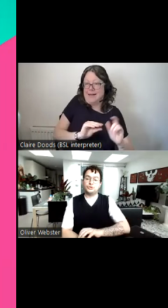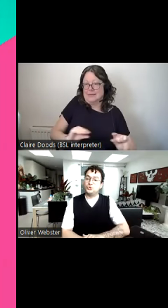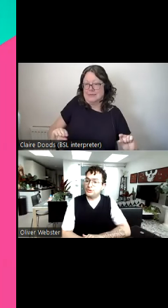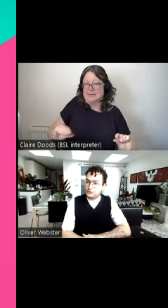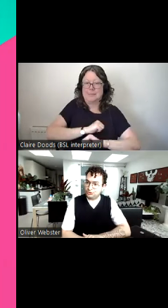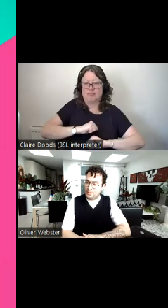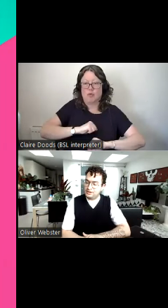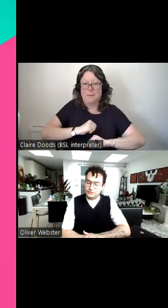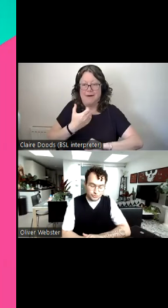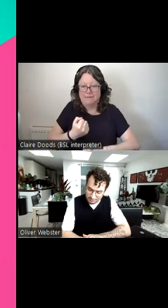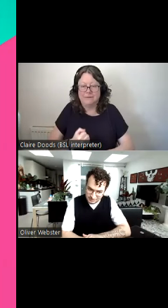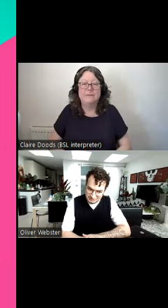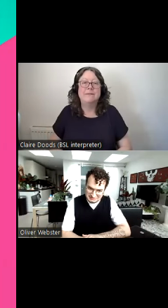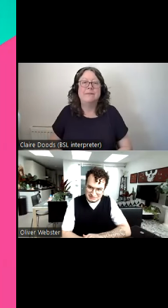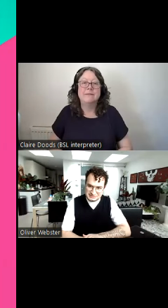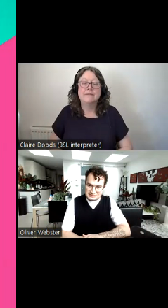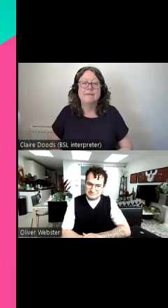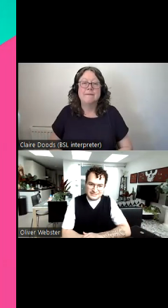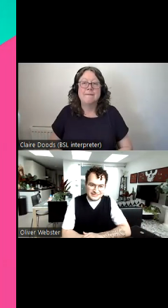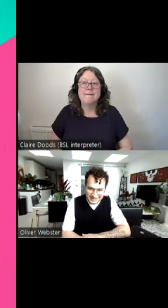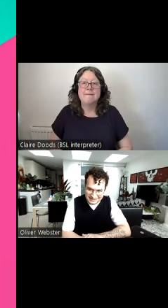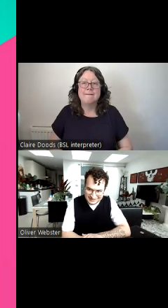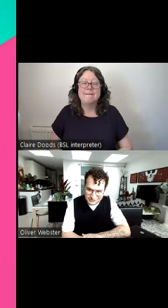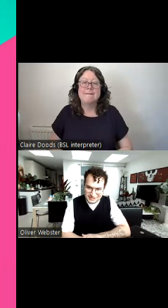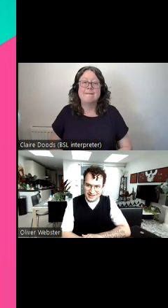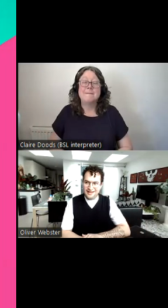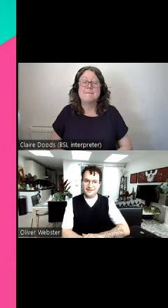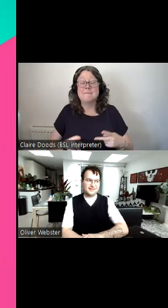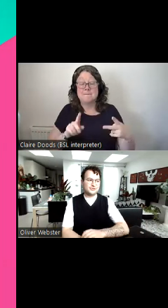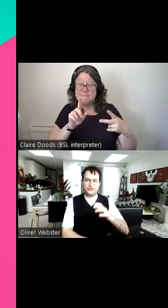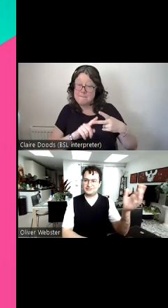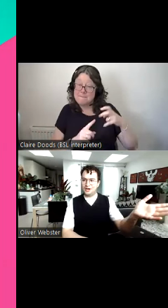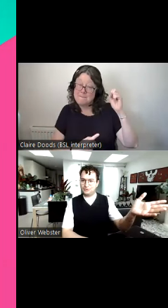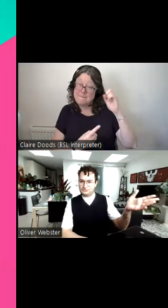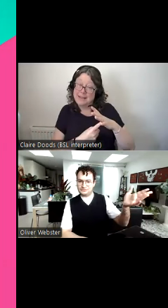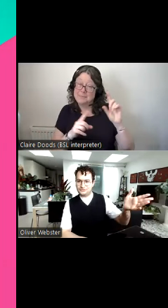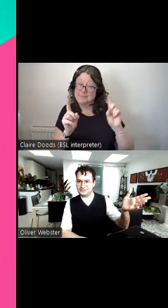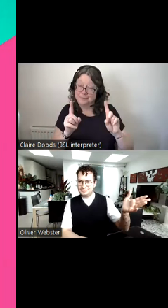You always want to remember your grammar. This is basic English. We've got an example on the screen